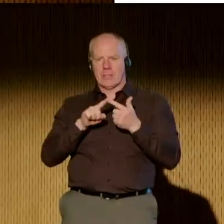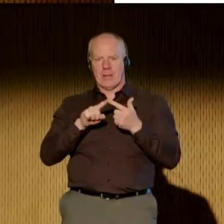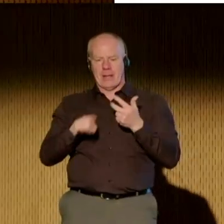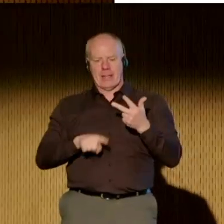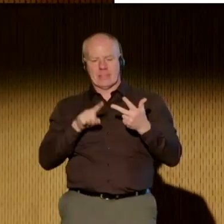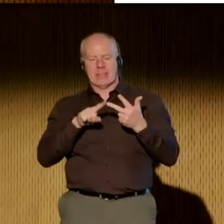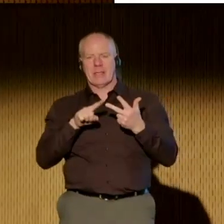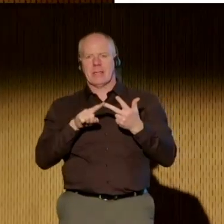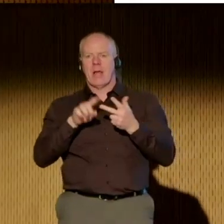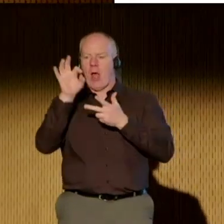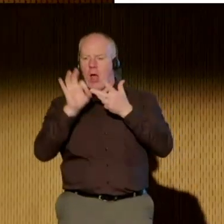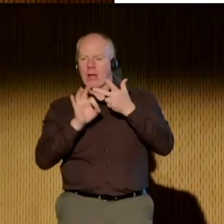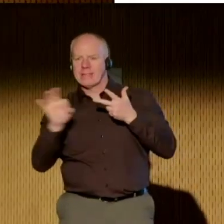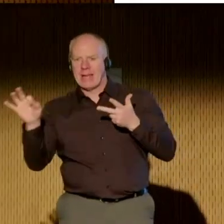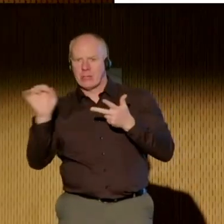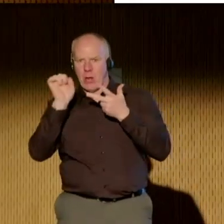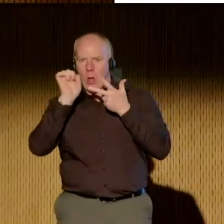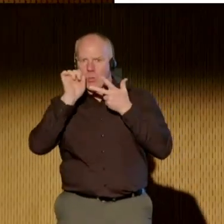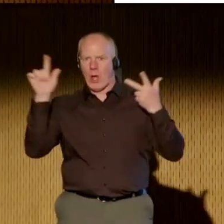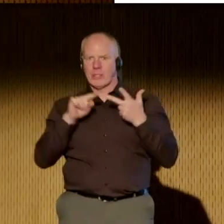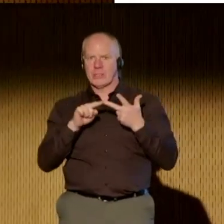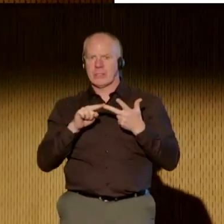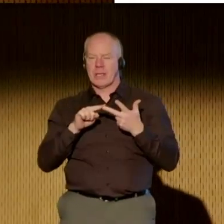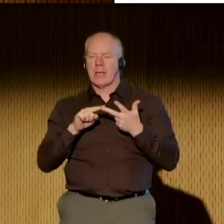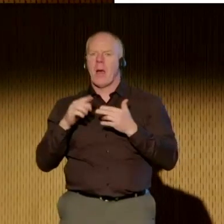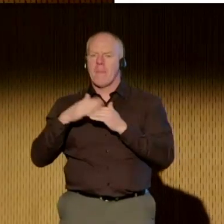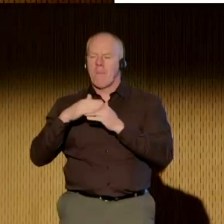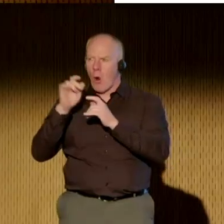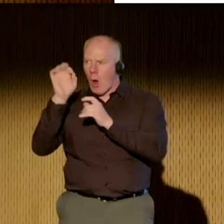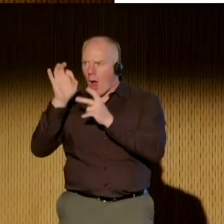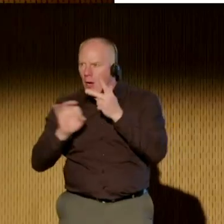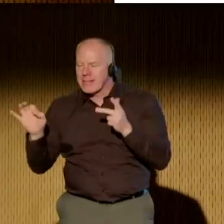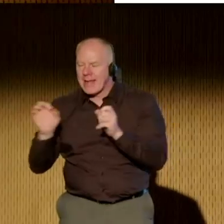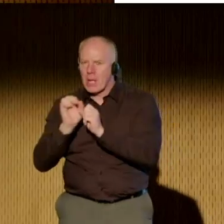the architectural awakening. So increasing architectural awareness of the influence